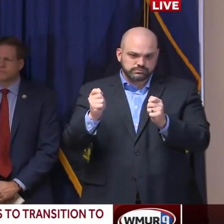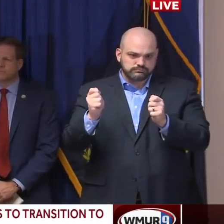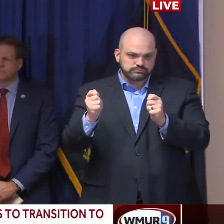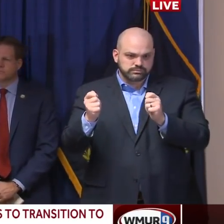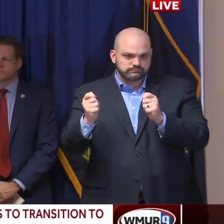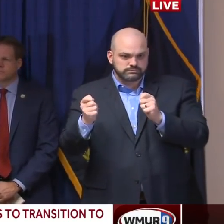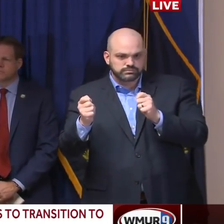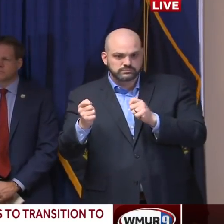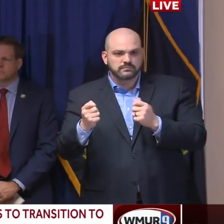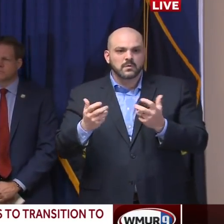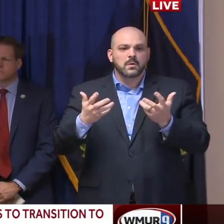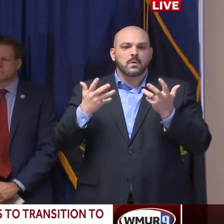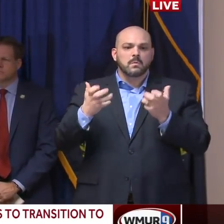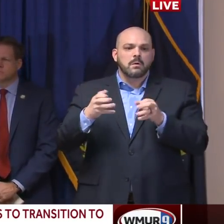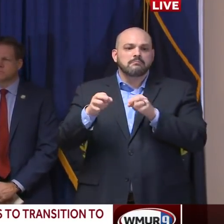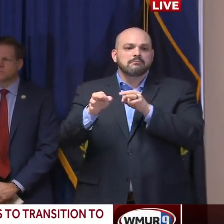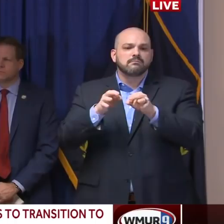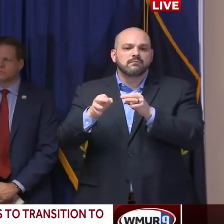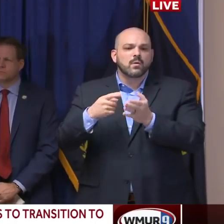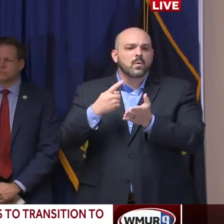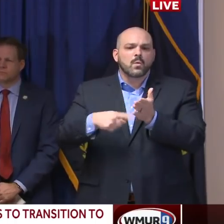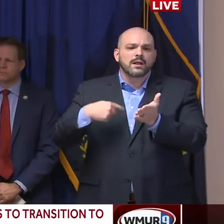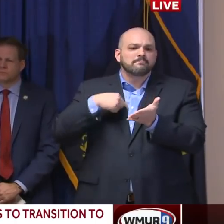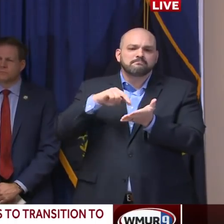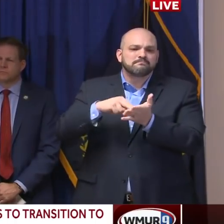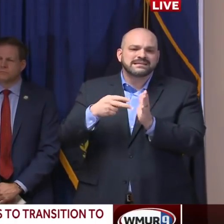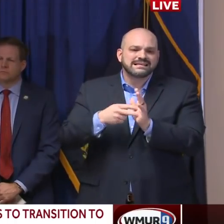IT IS AN EVOLVING CIRCUMSTANCE ON THE GROUND.